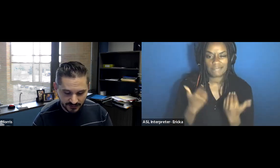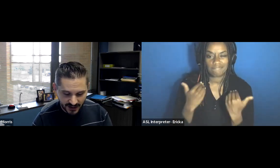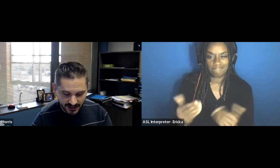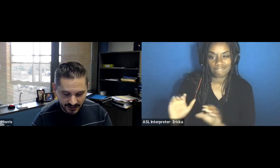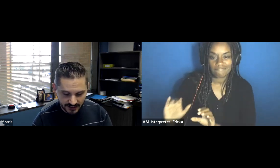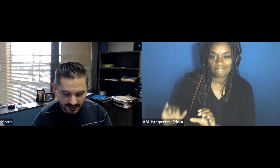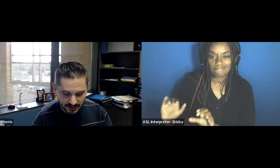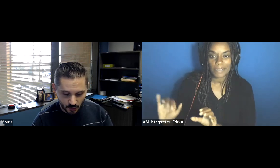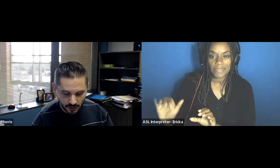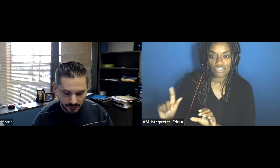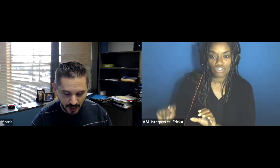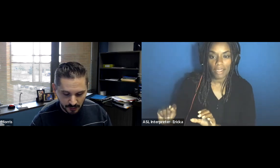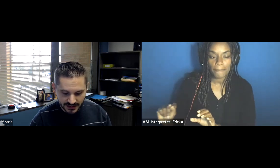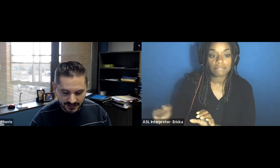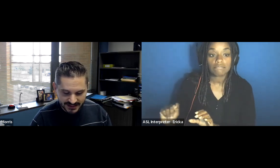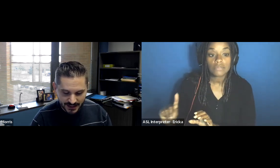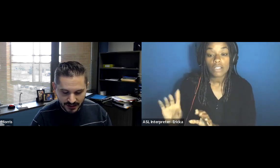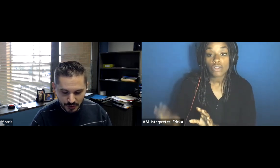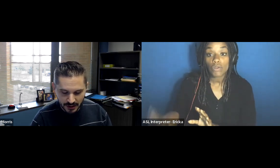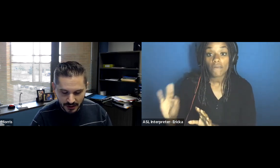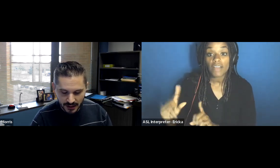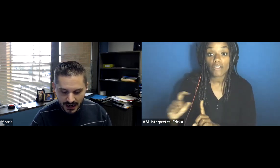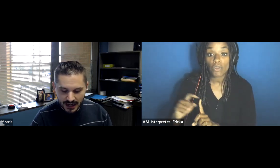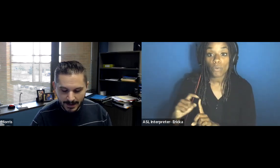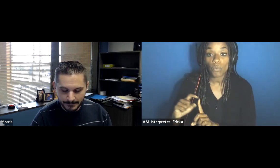If you want to hear Spanish only, select "mute original audio."